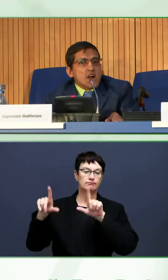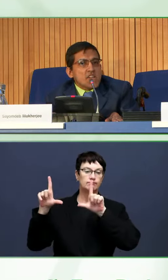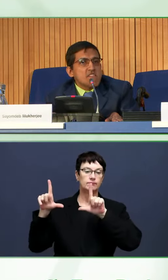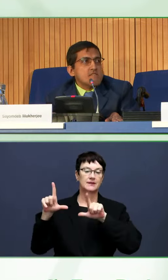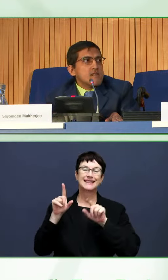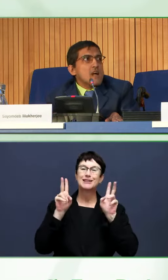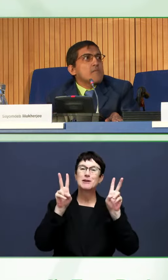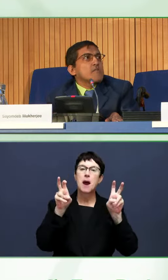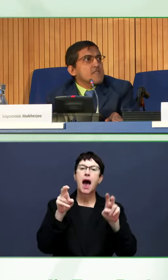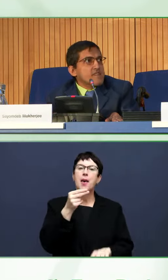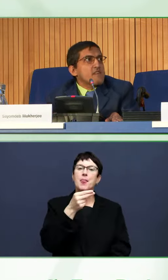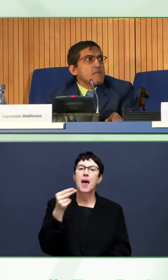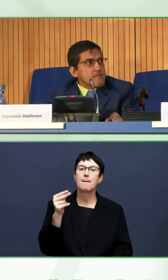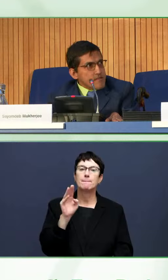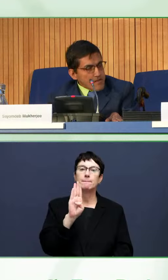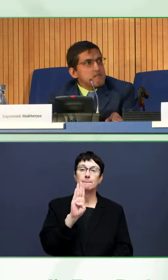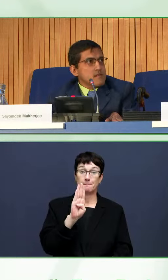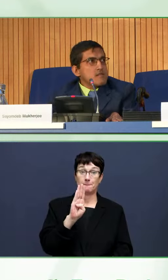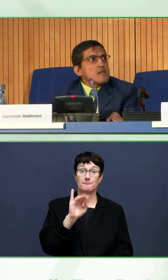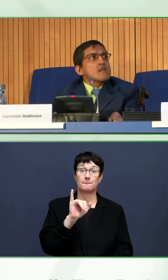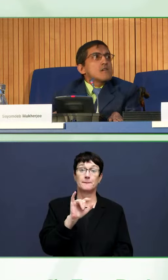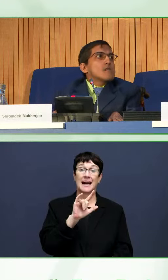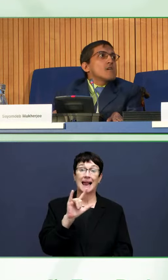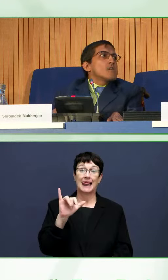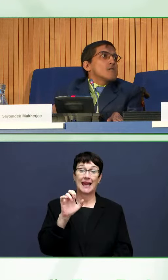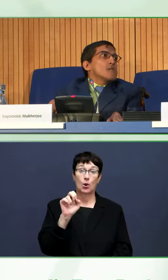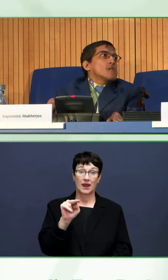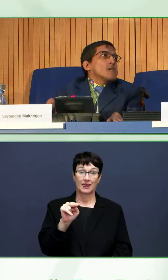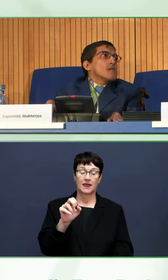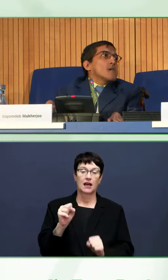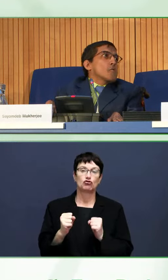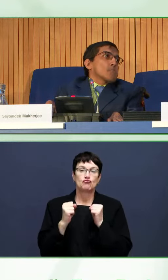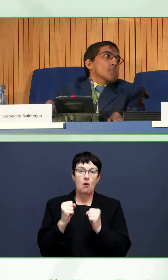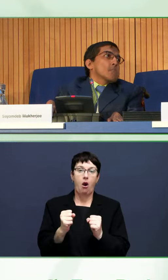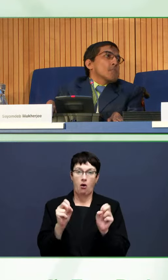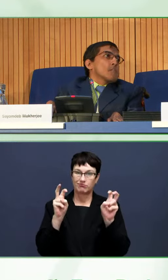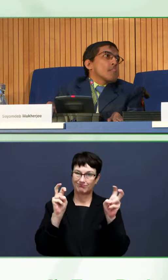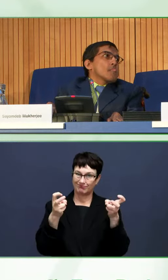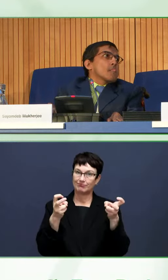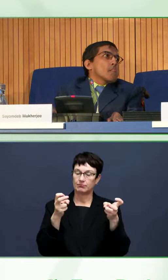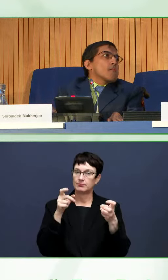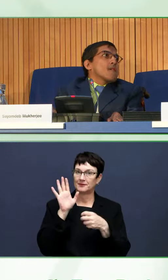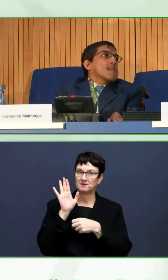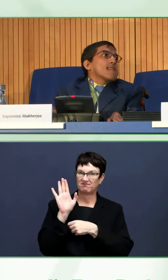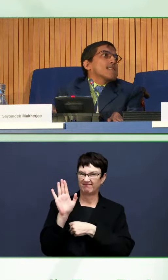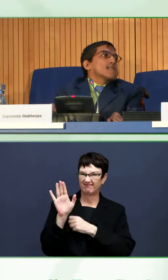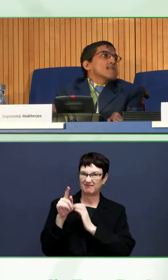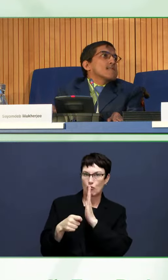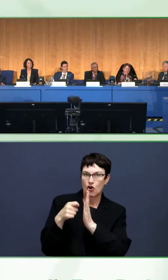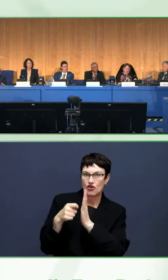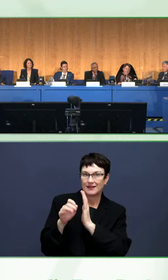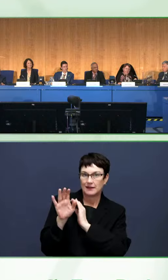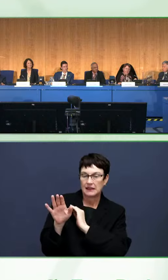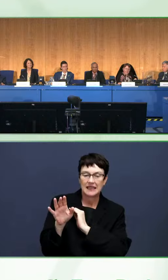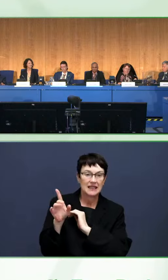us about the Discovery Awards.